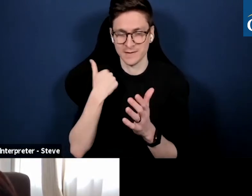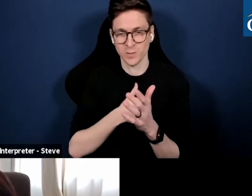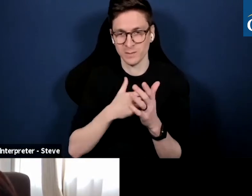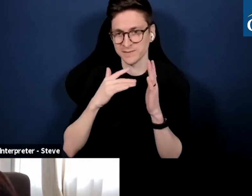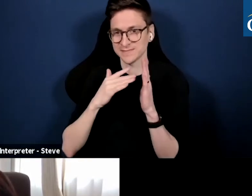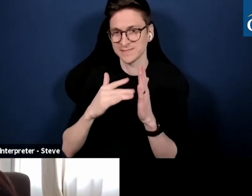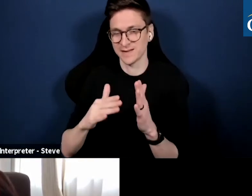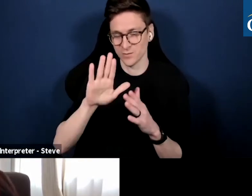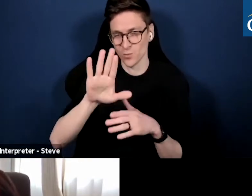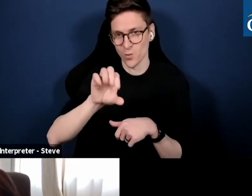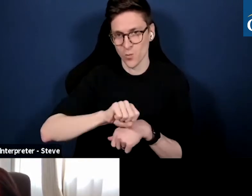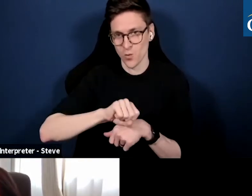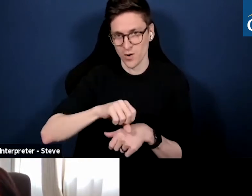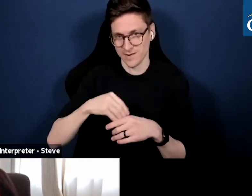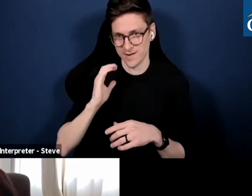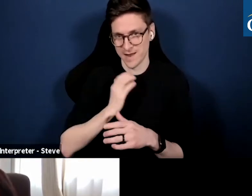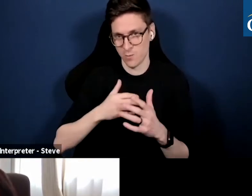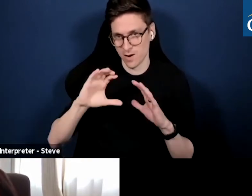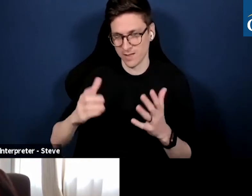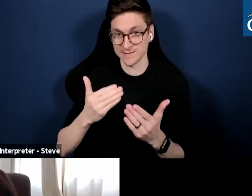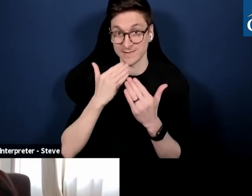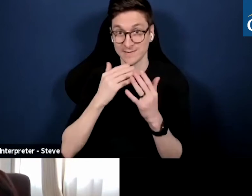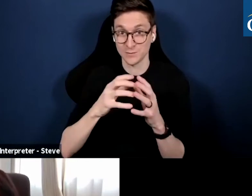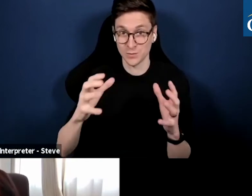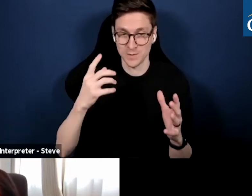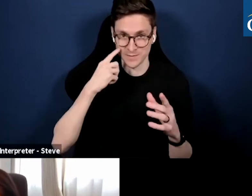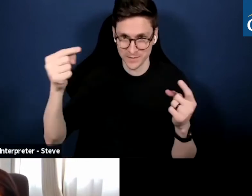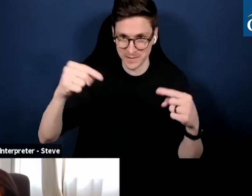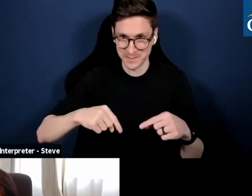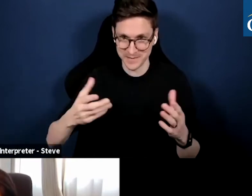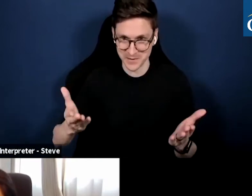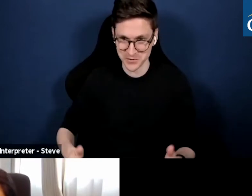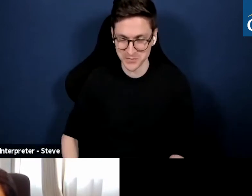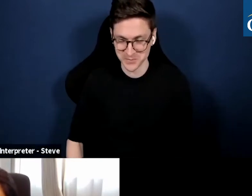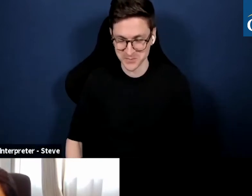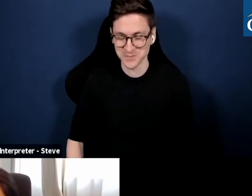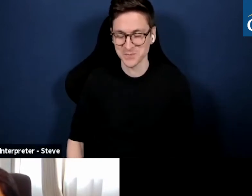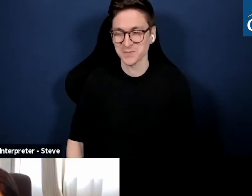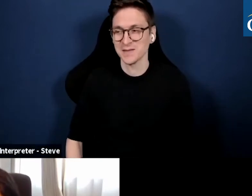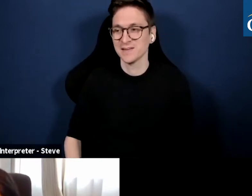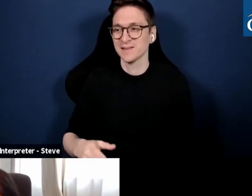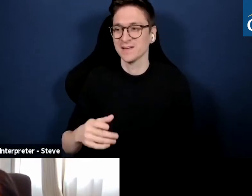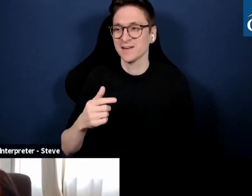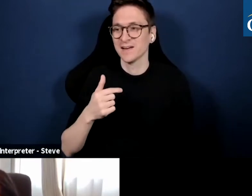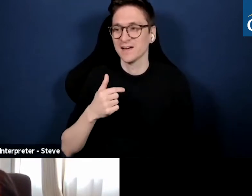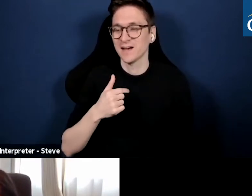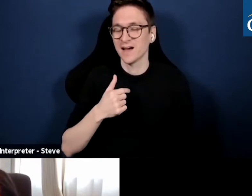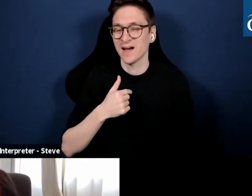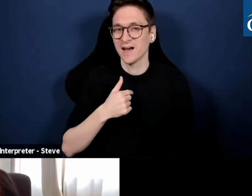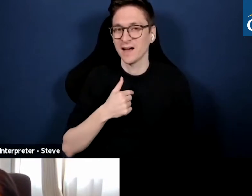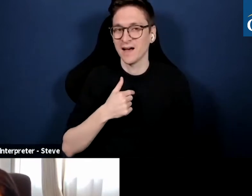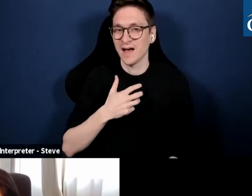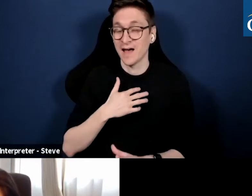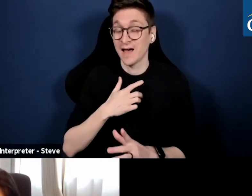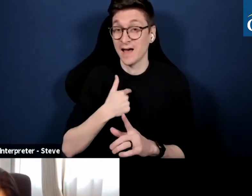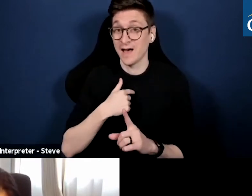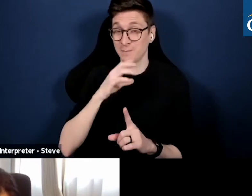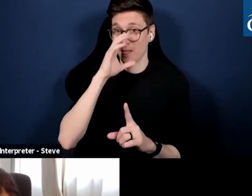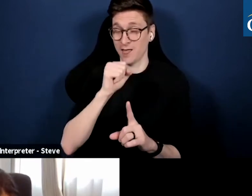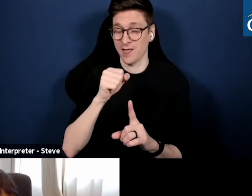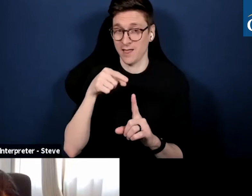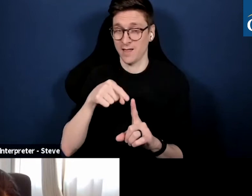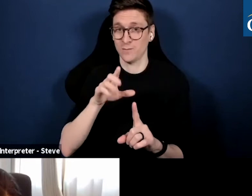class thank you very much for being here i'm particularly interested in your work and how you